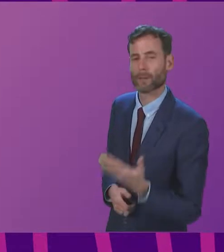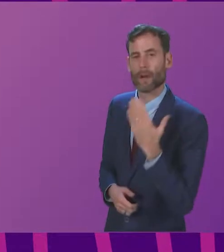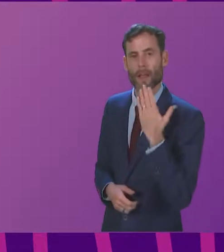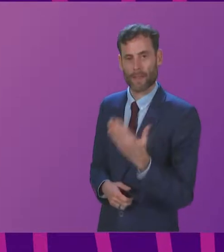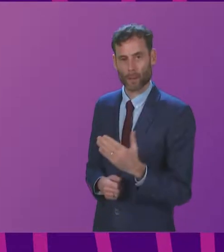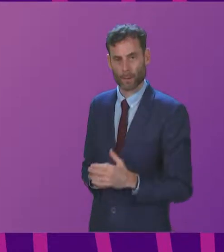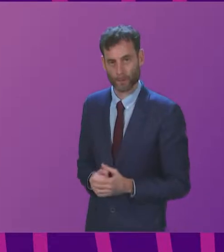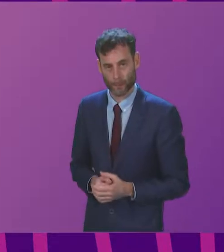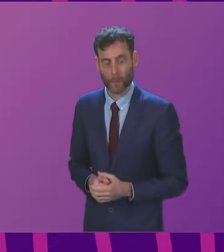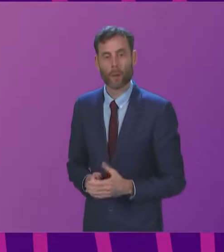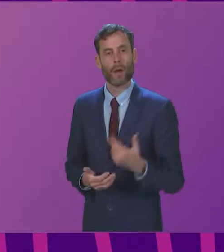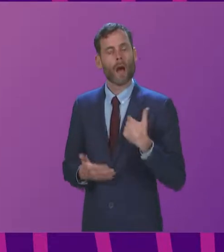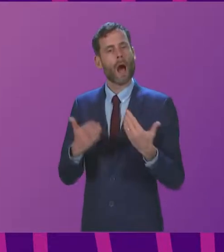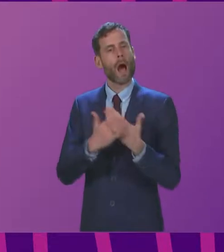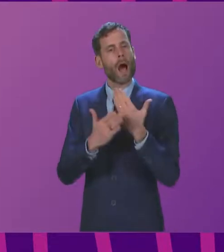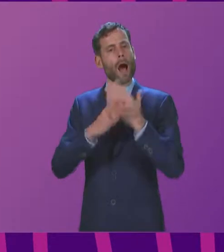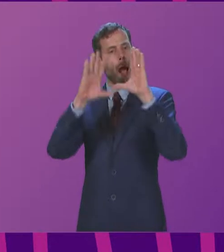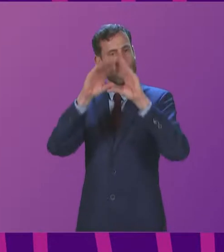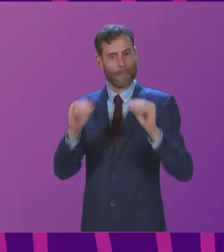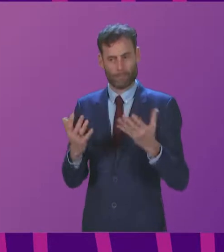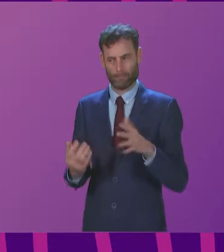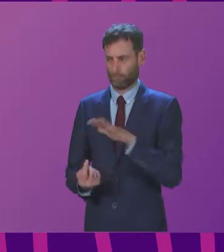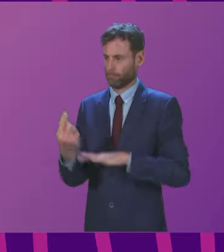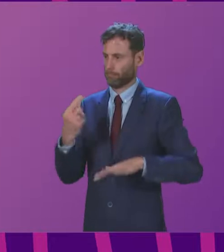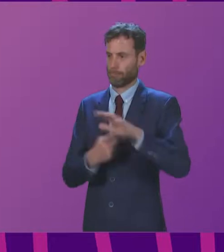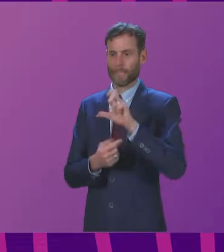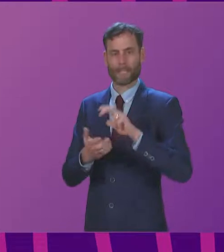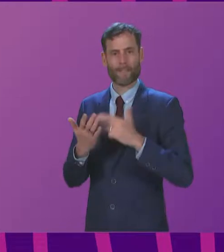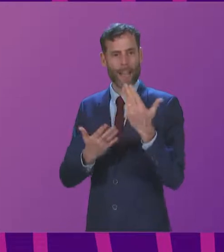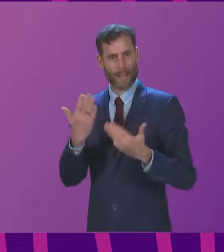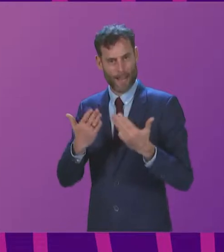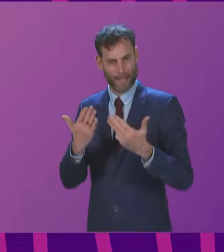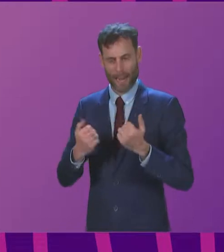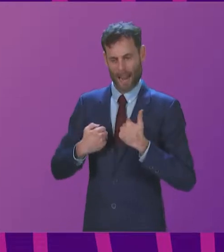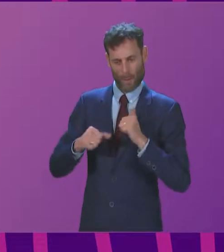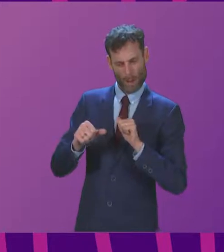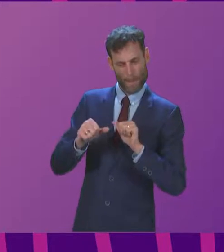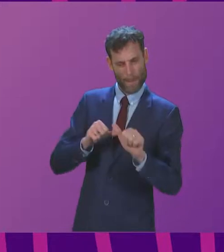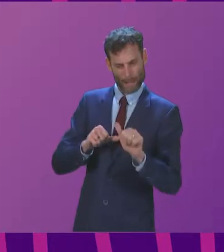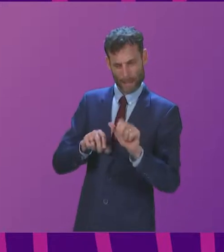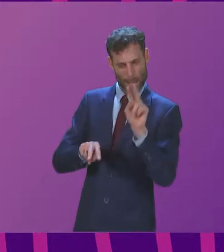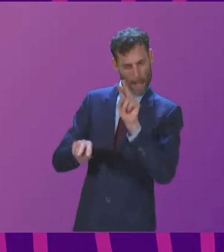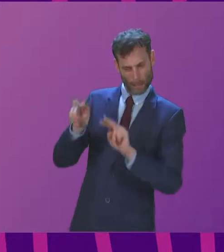I will now give an update on the latest Covid situation and our best assessment of the current course of the pandemic.